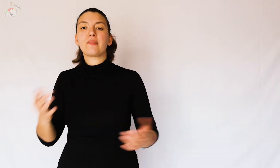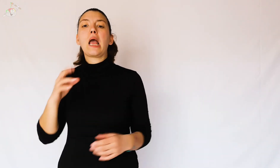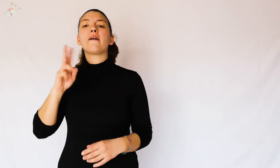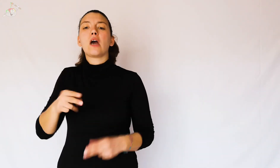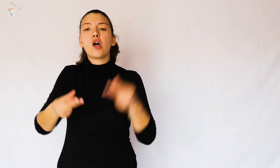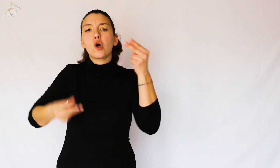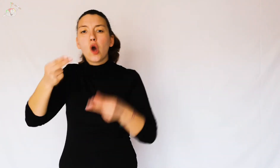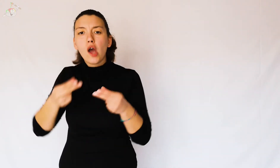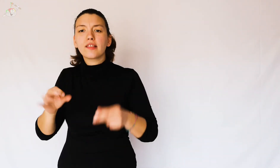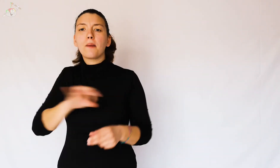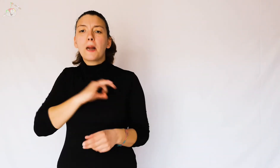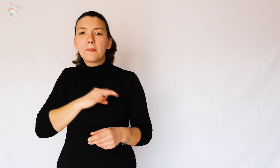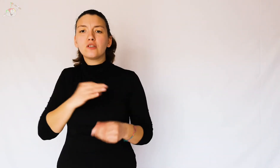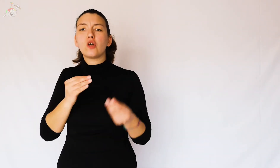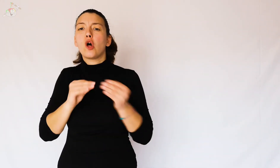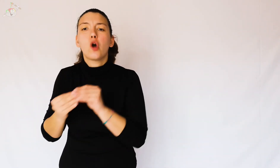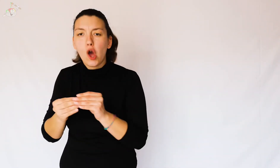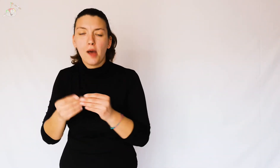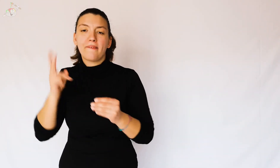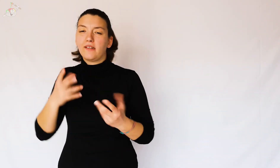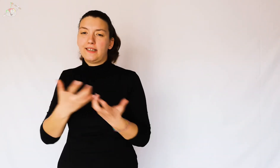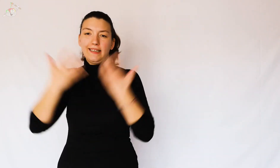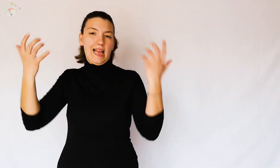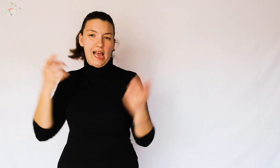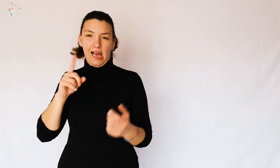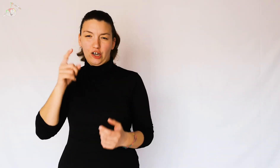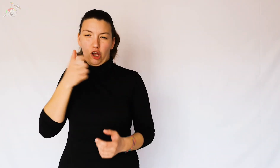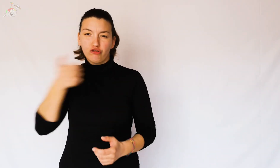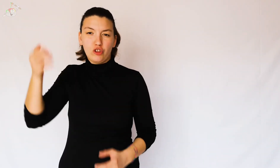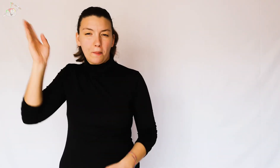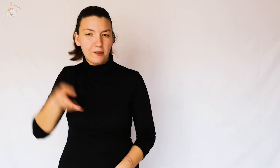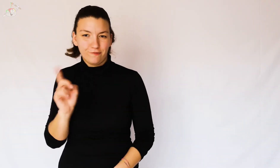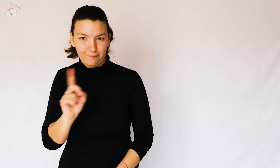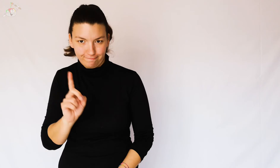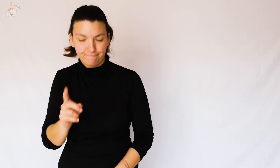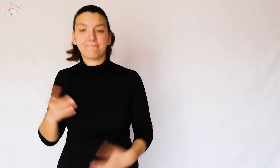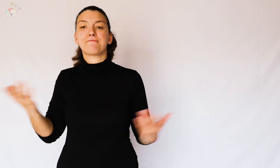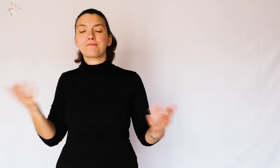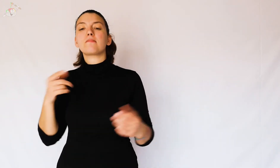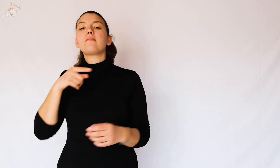For the award ceremony it is not 100% clear how the counts are made.